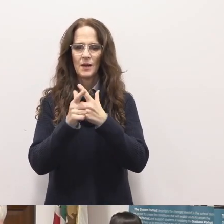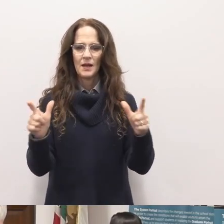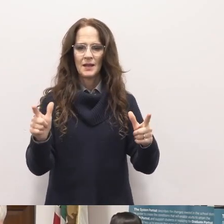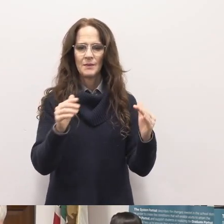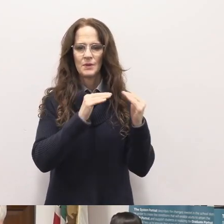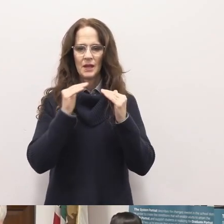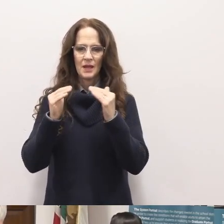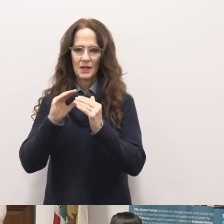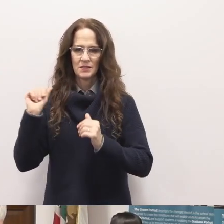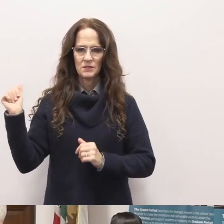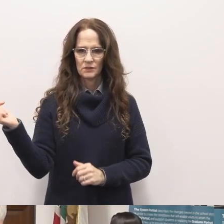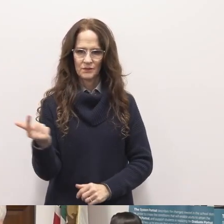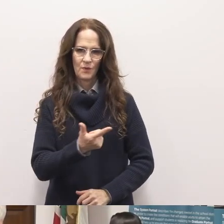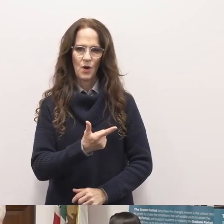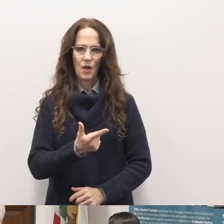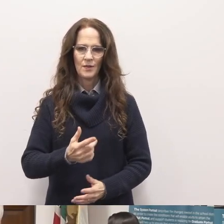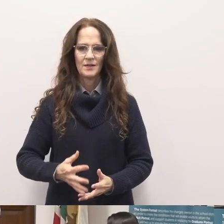with liberty and justice for all.